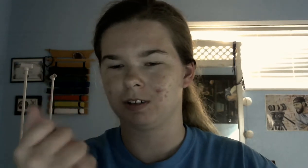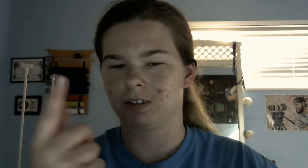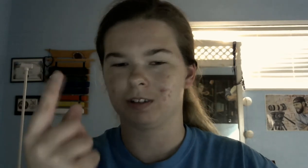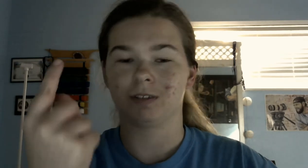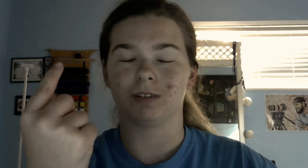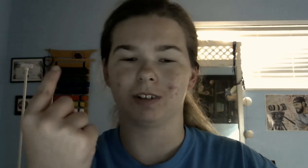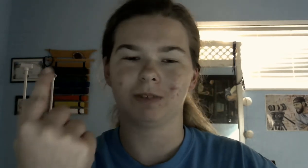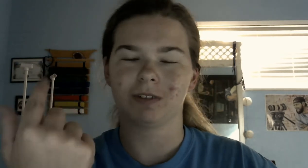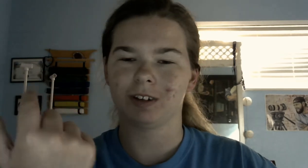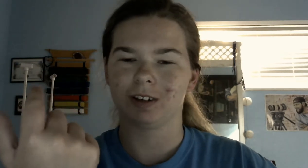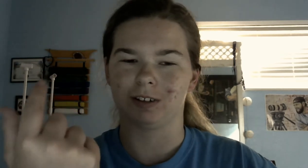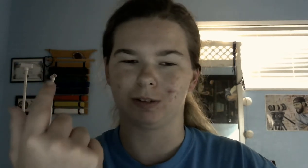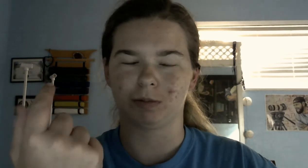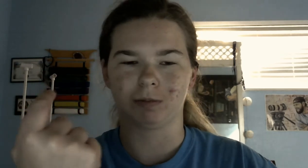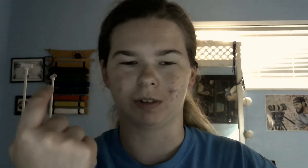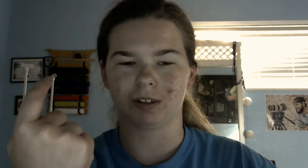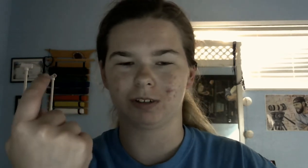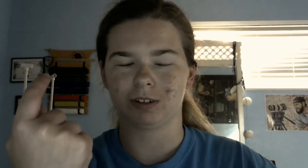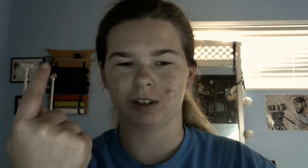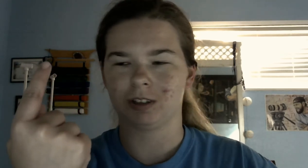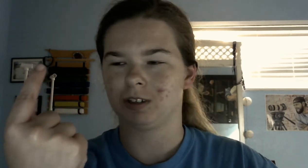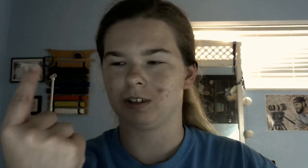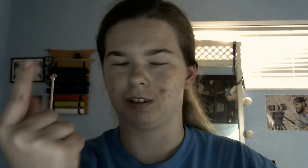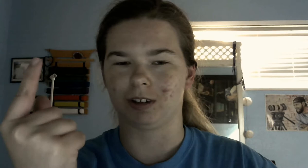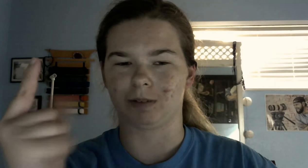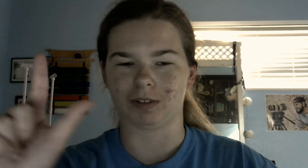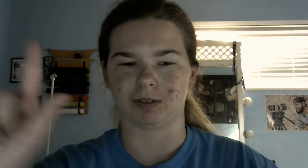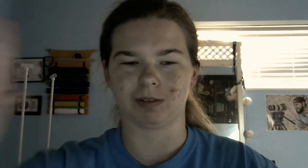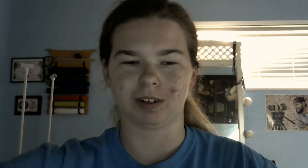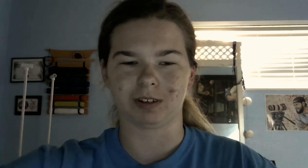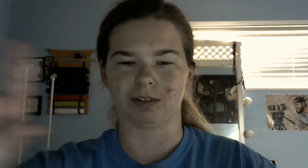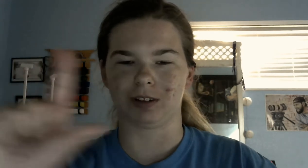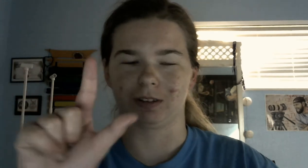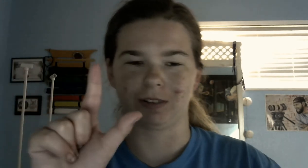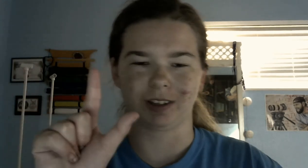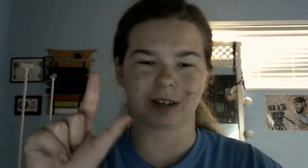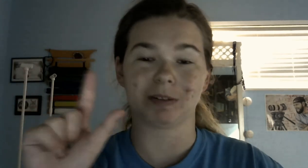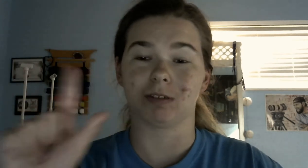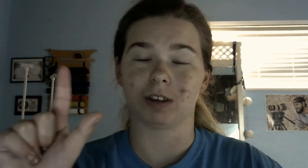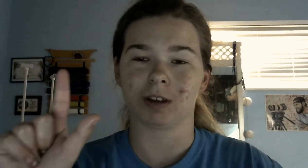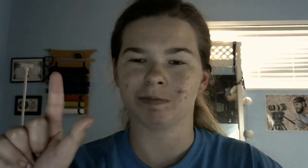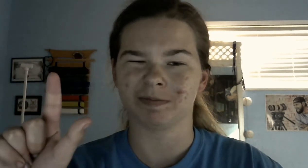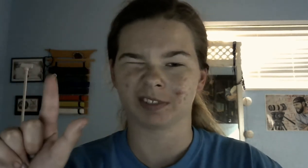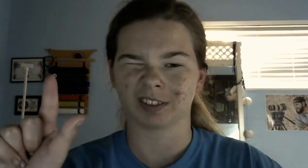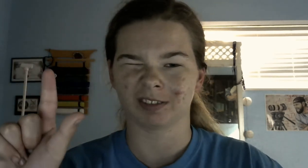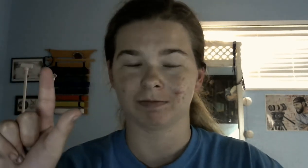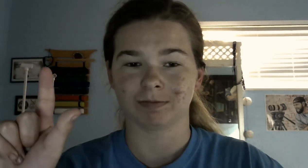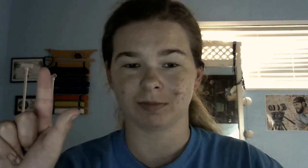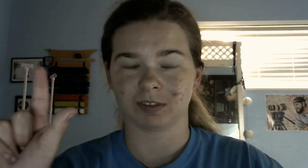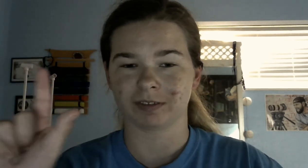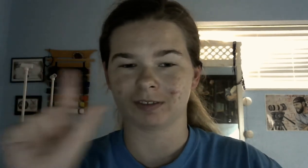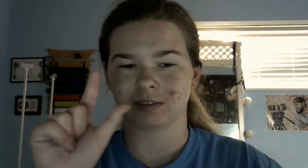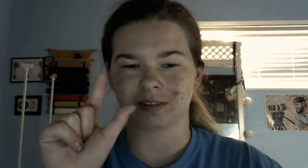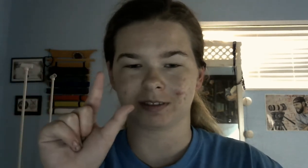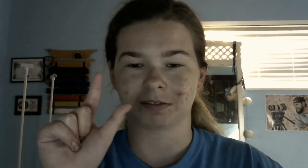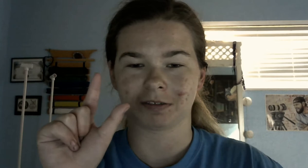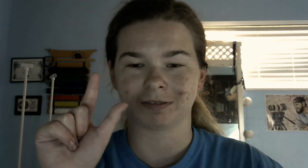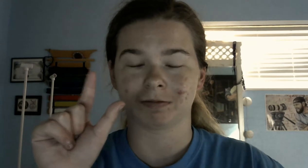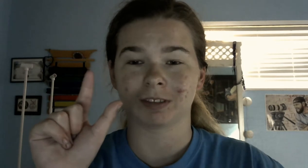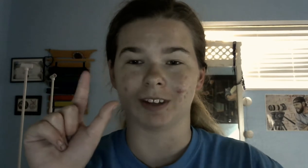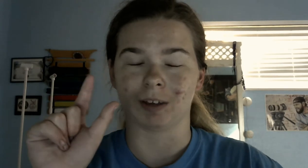11 is pretty much you know here I'll do it real quick, you know your